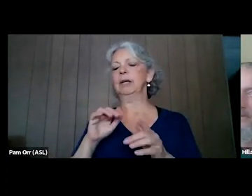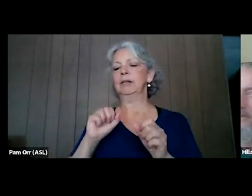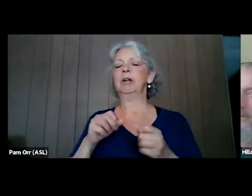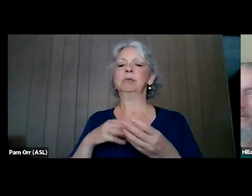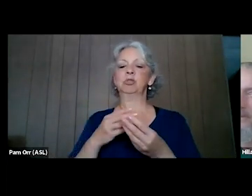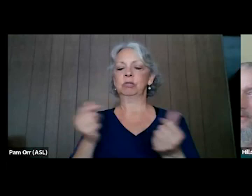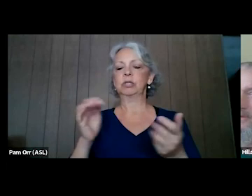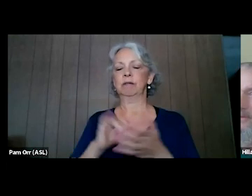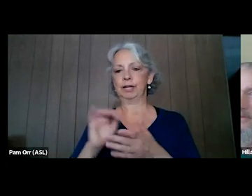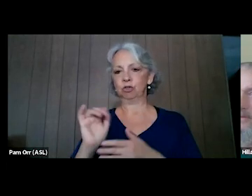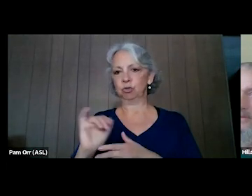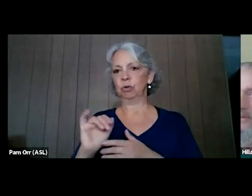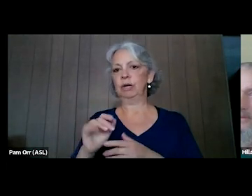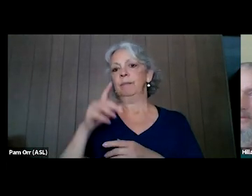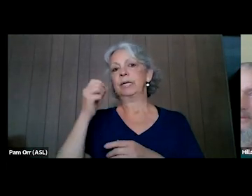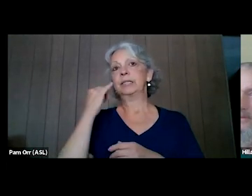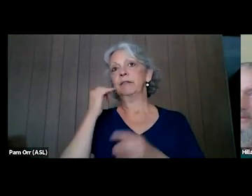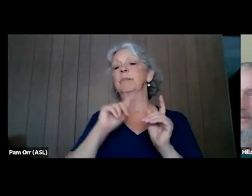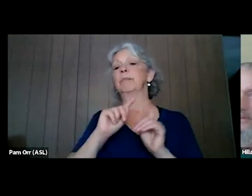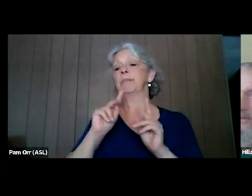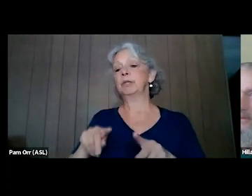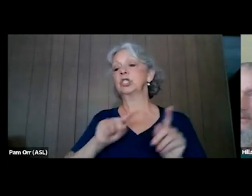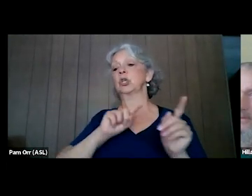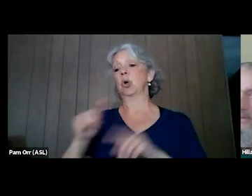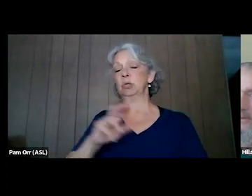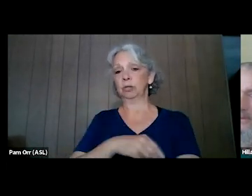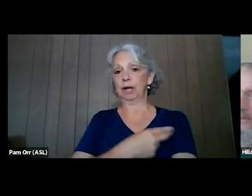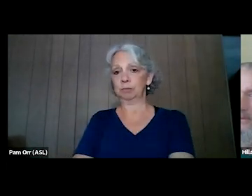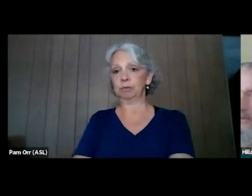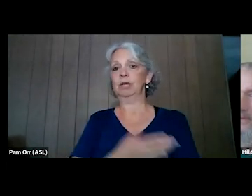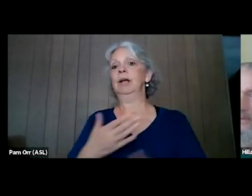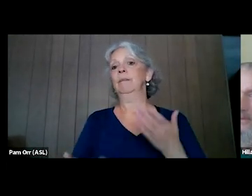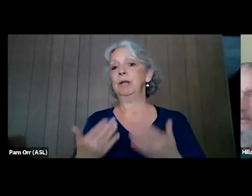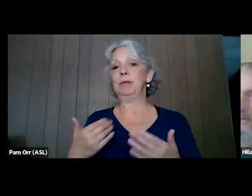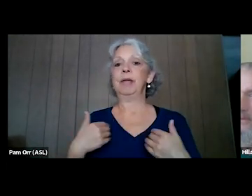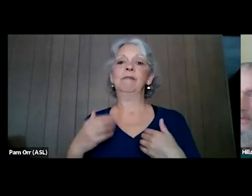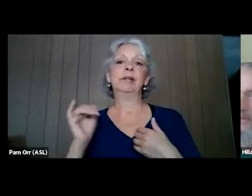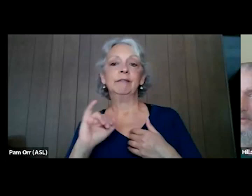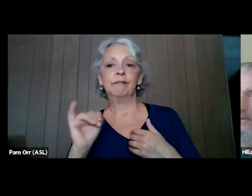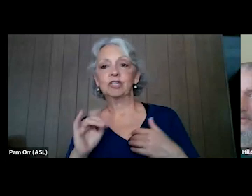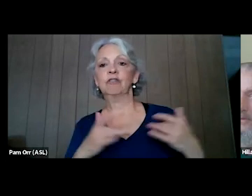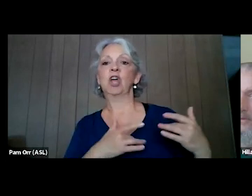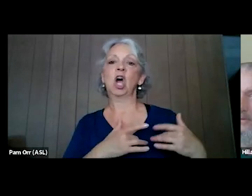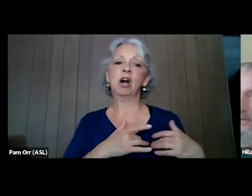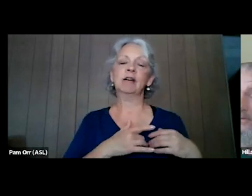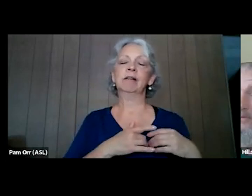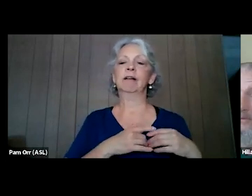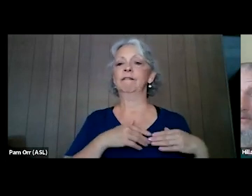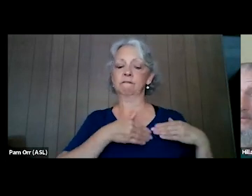Because obviously if people are going to the hospital for, you know, maybe they do have infective endocarditis and have that infection of their heart valves and really need to stay there.